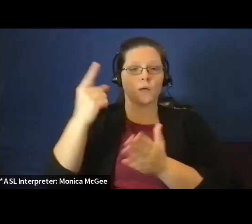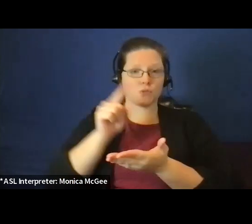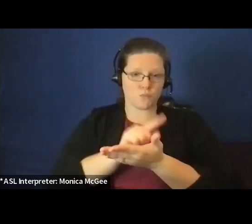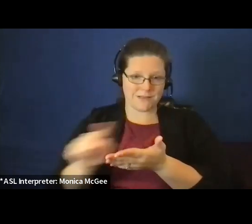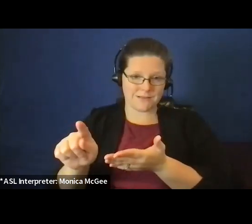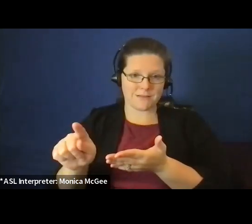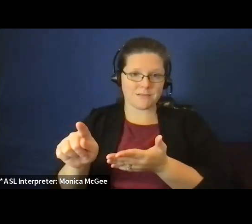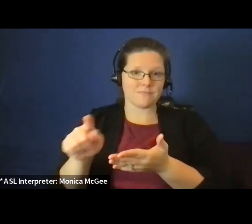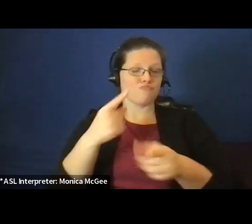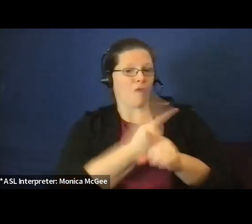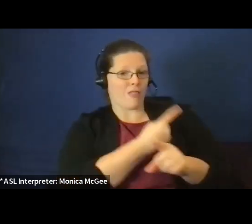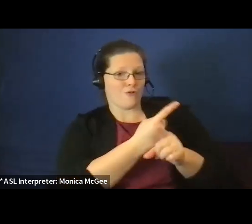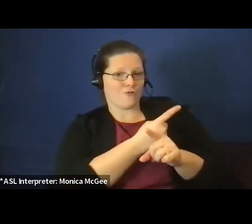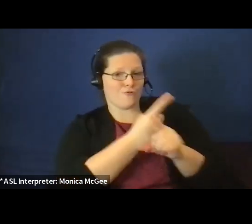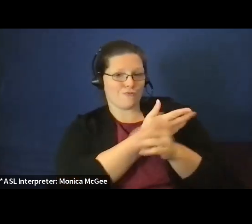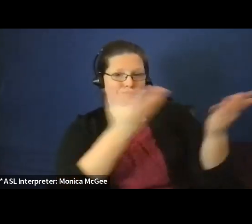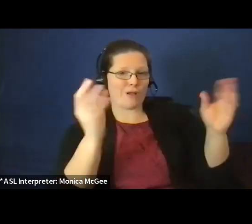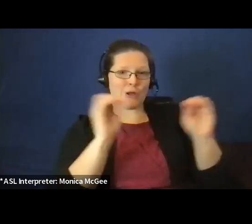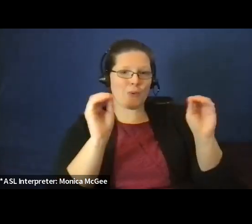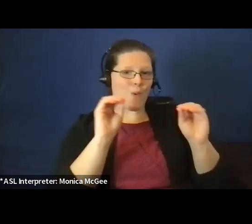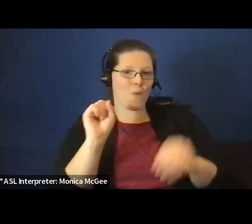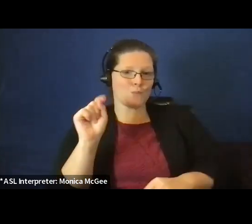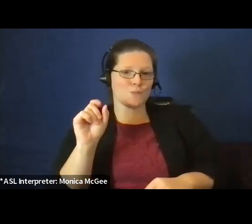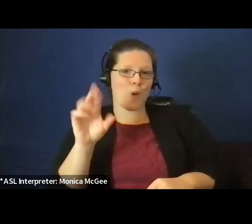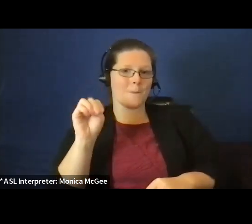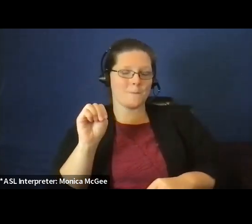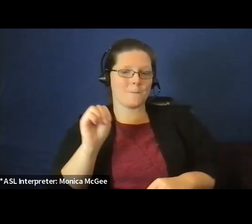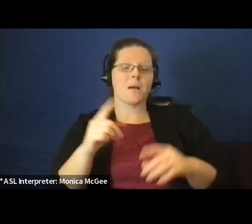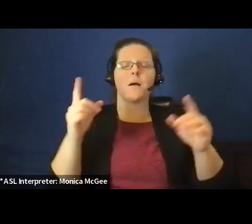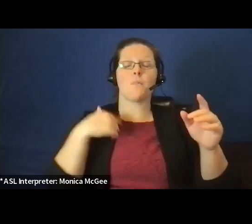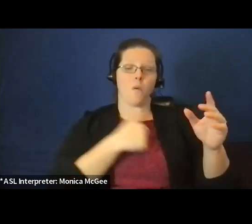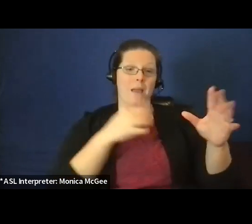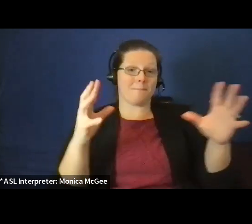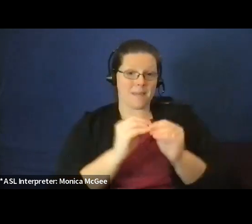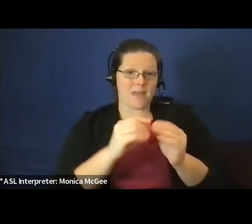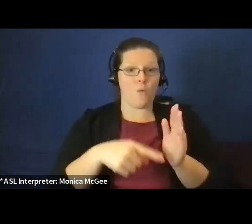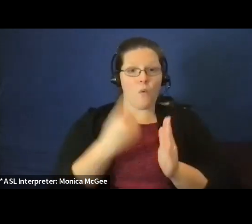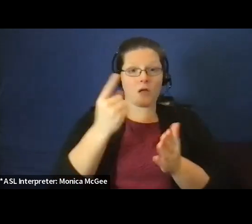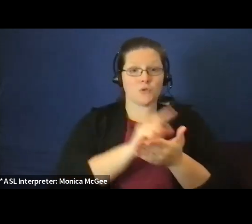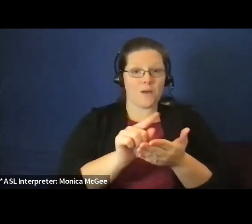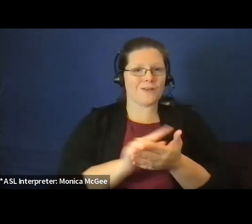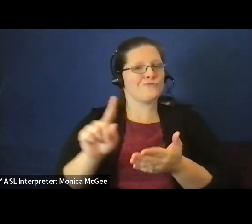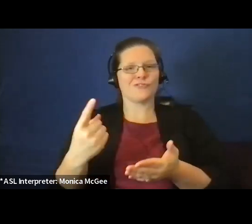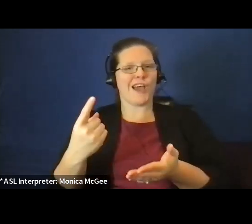is we do call every day when a storm is coming or there's a disaster. We meet